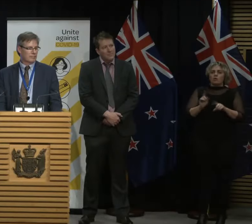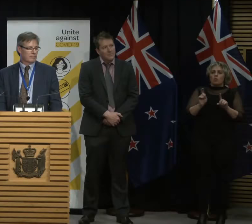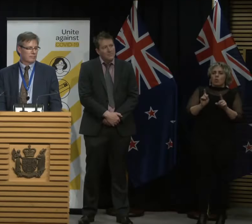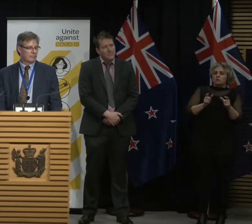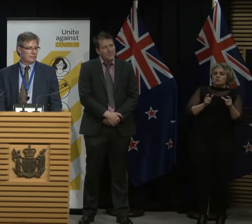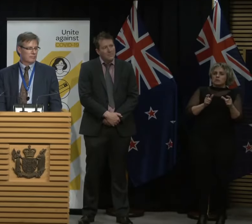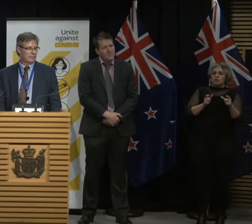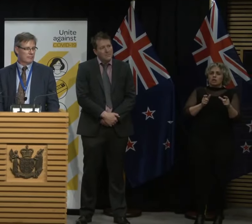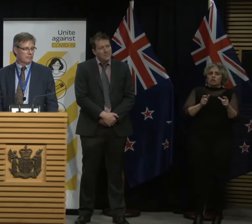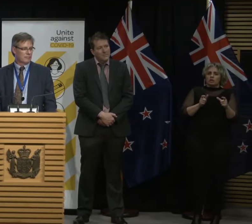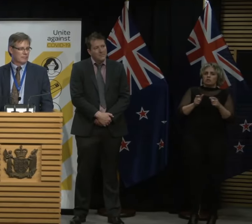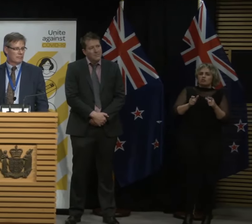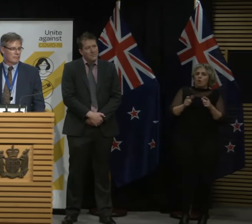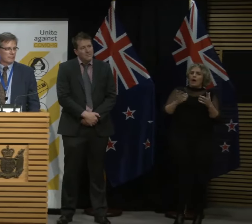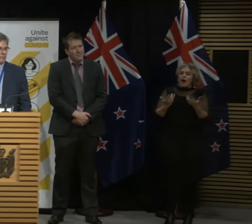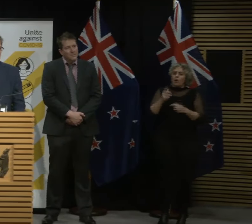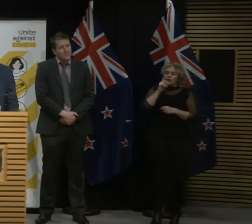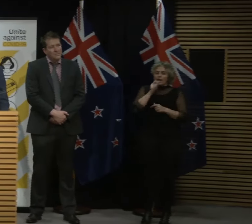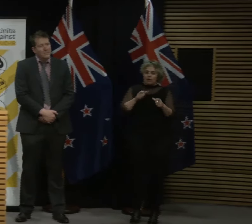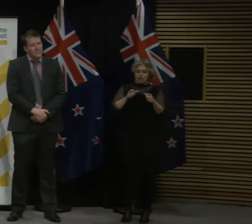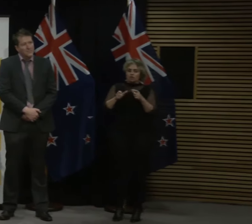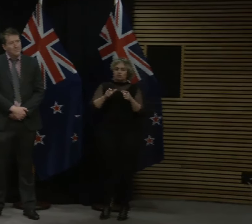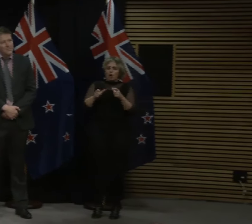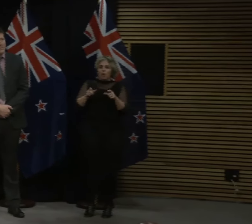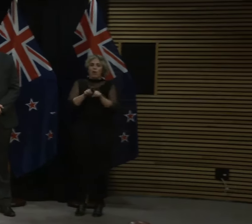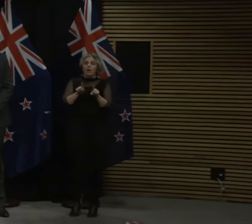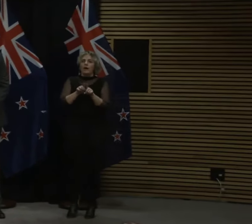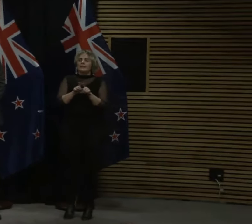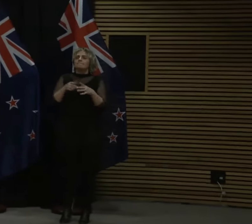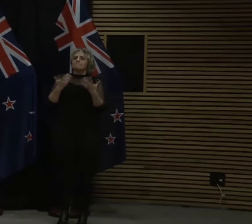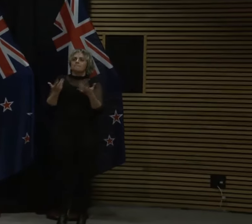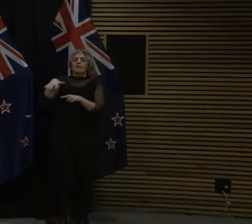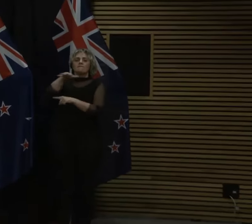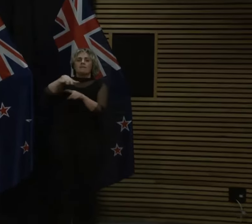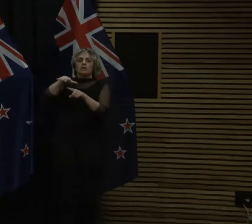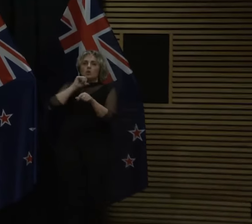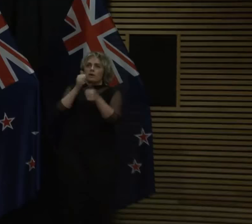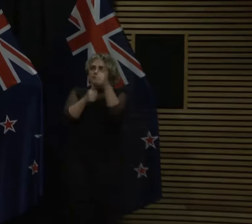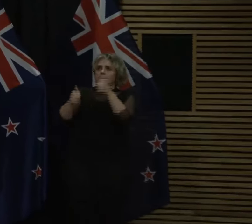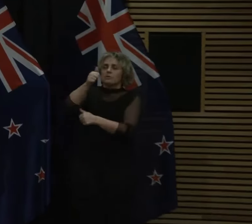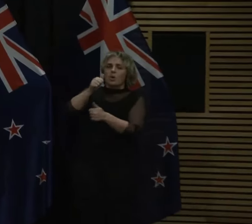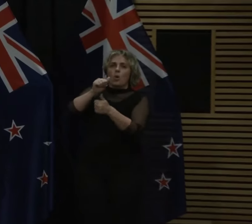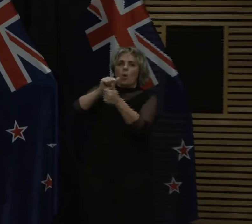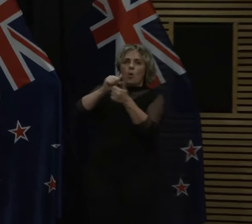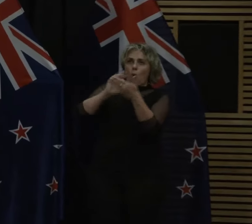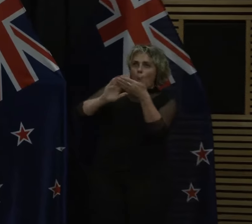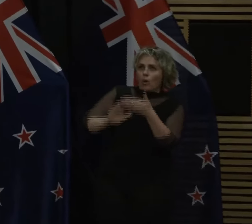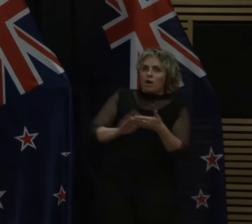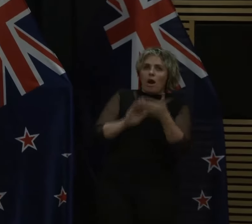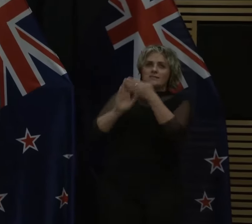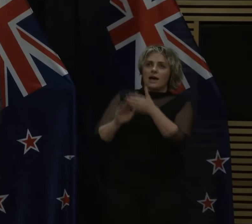this stage.